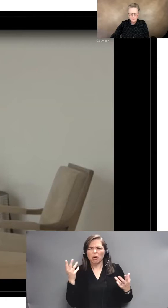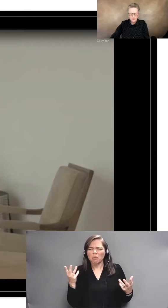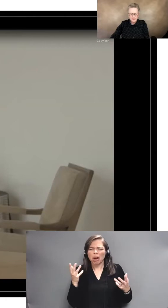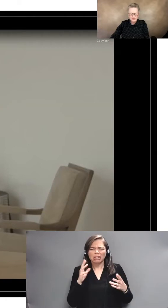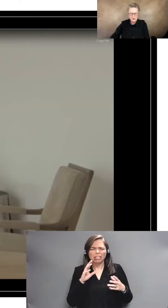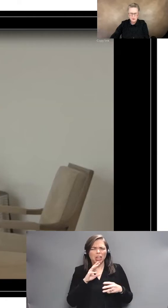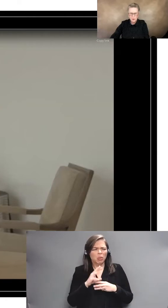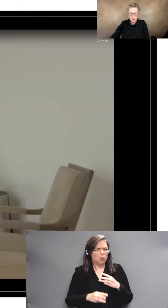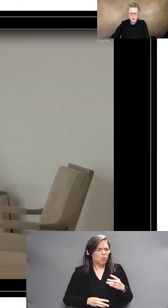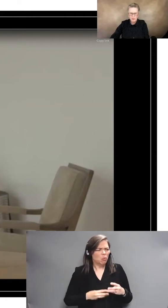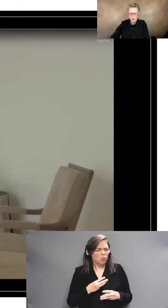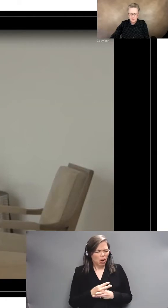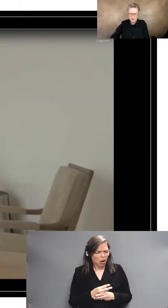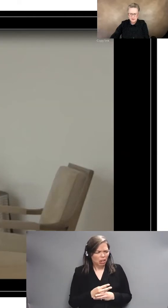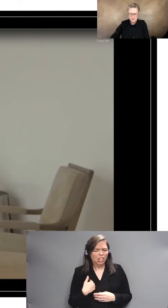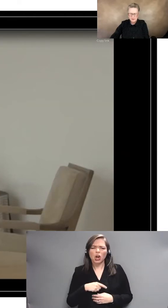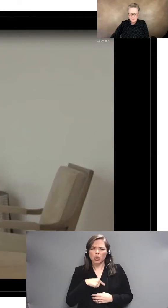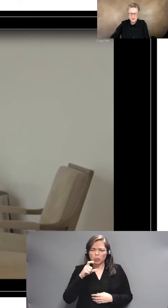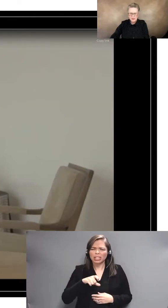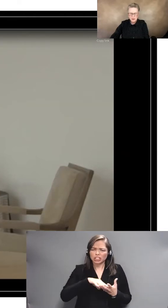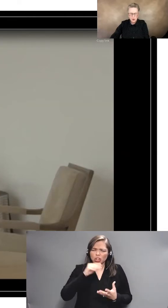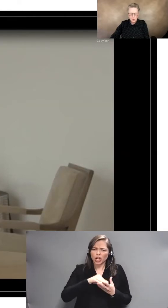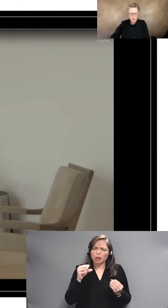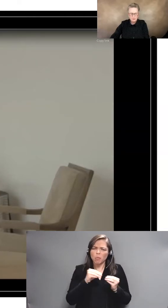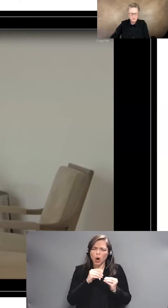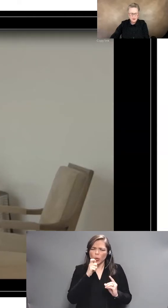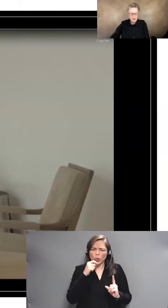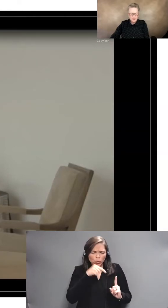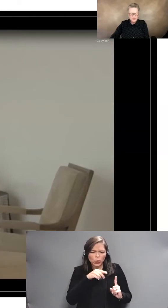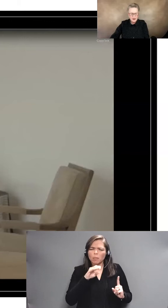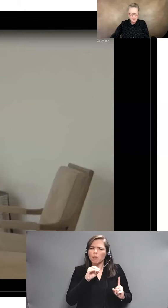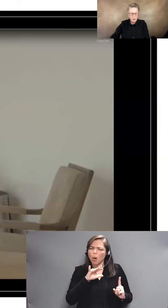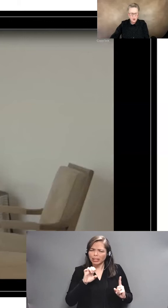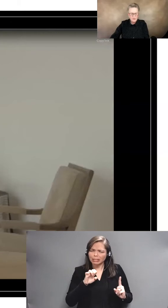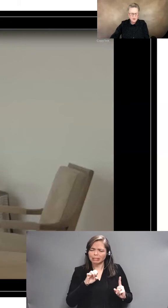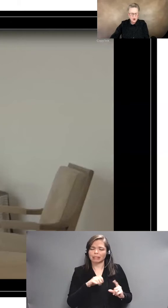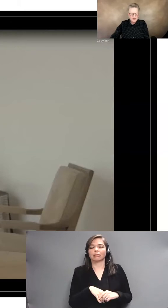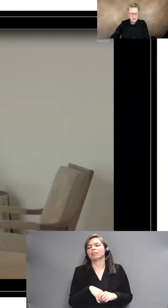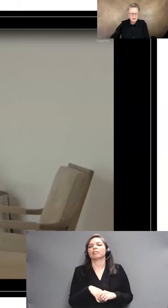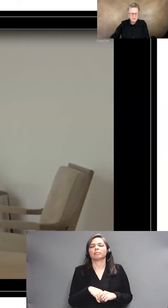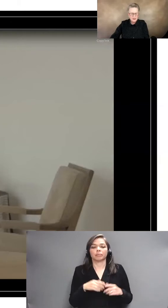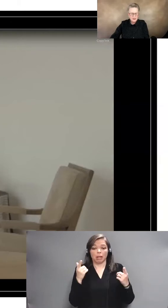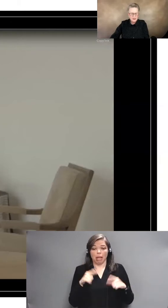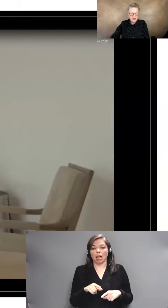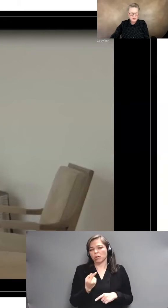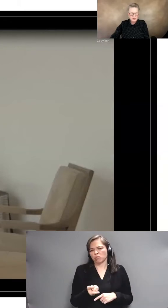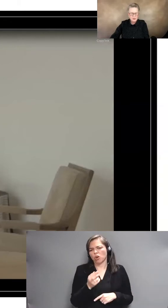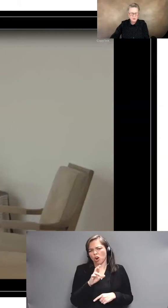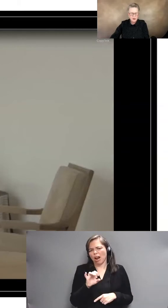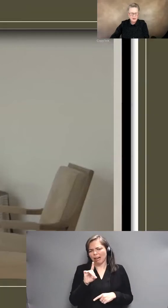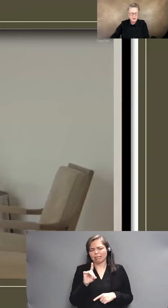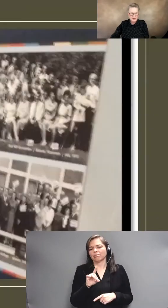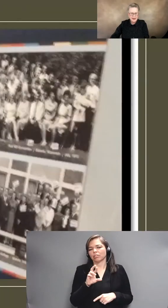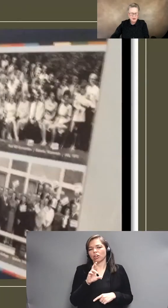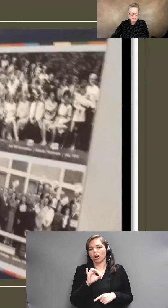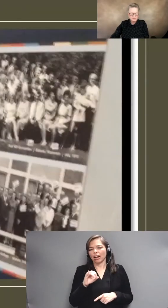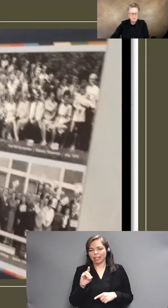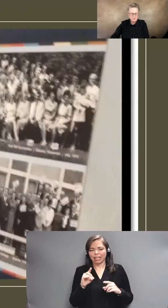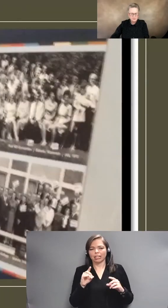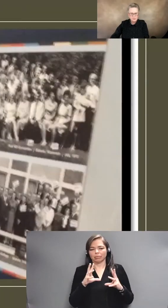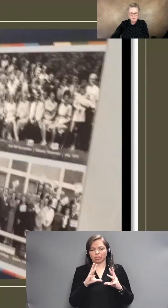we need to learn more about Boyce, so at one of the RID conventions, actually it was the one in Indiana